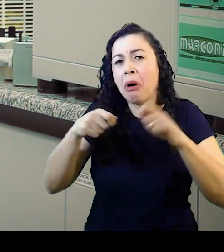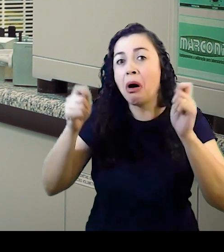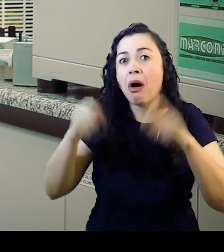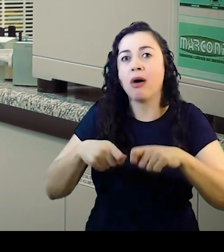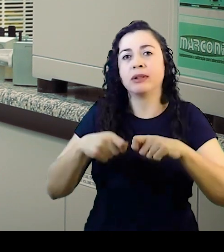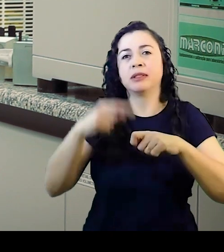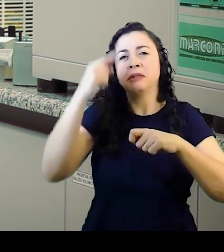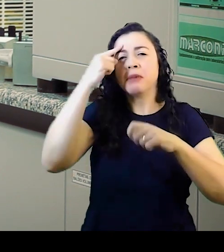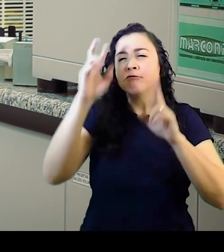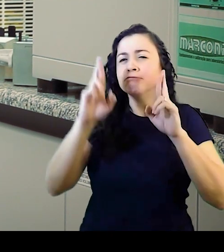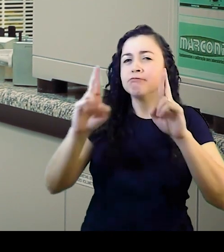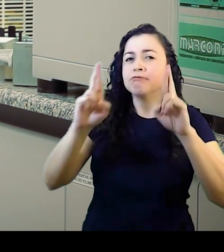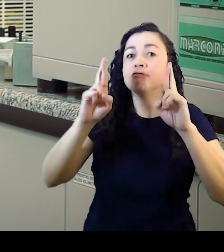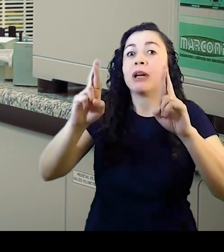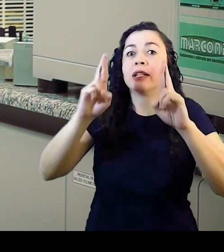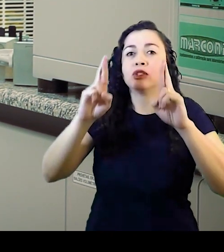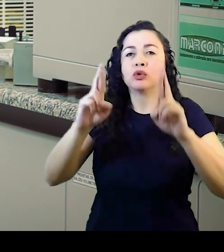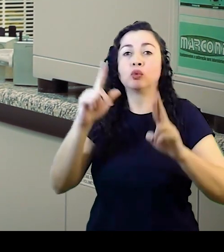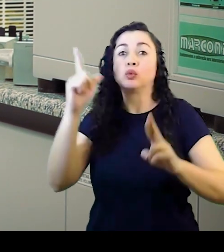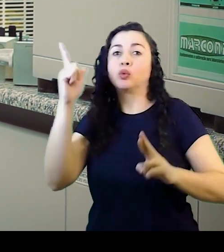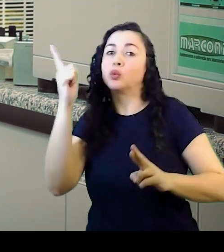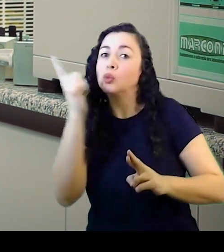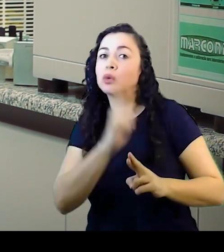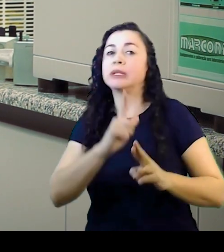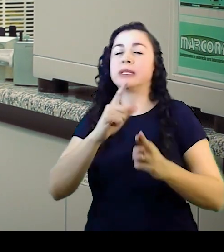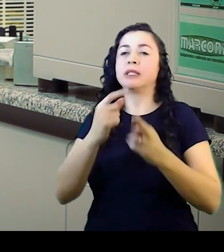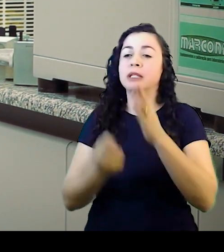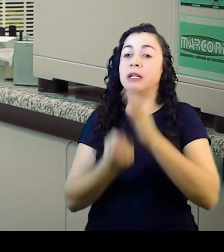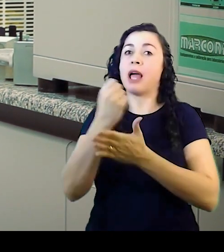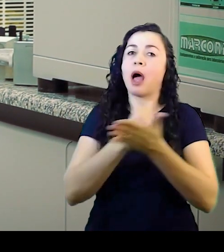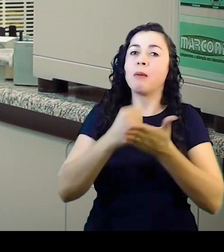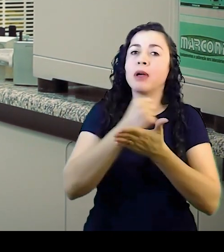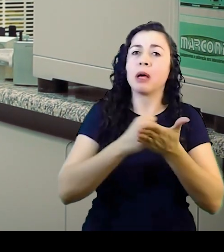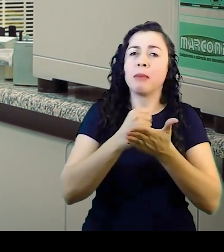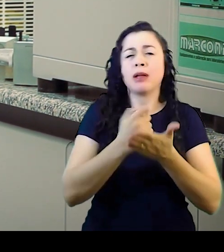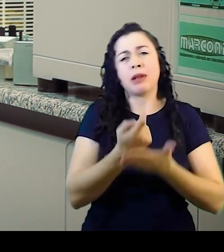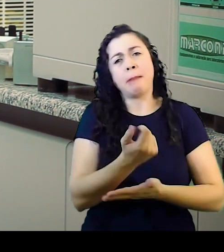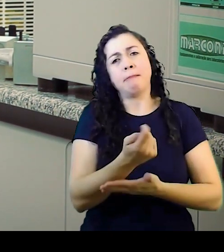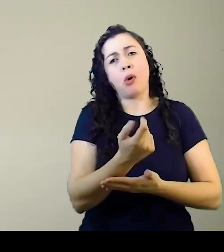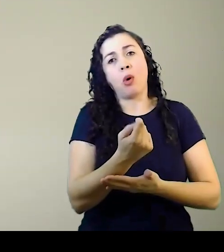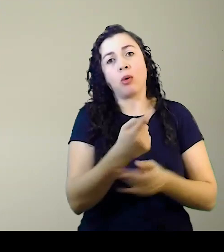which can even be a drug, is minimal. But it is very important,